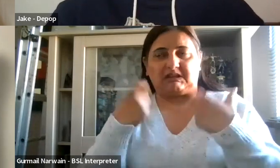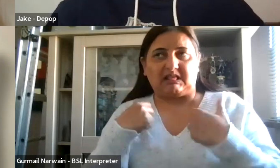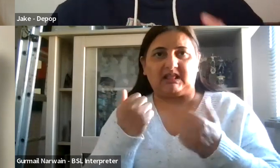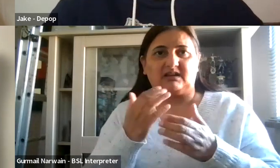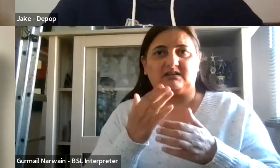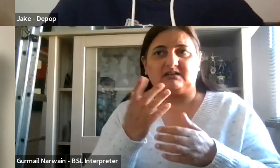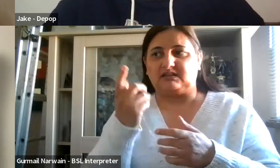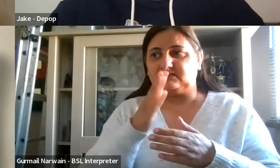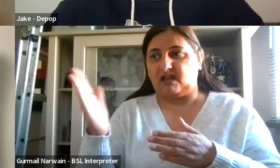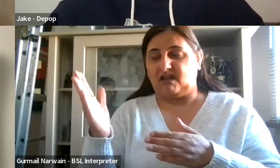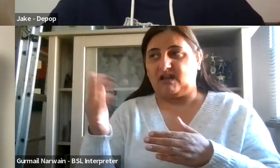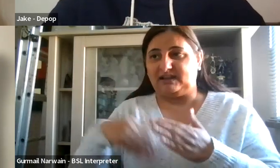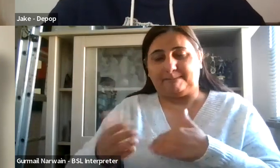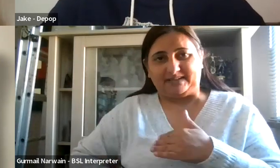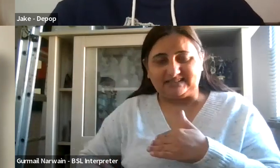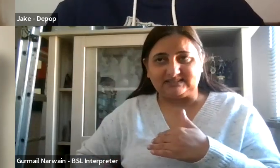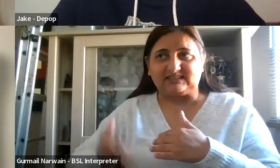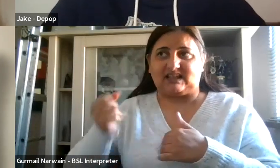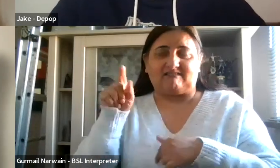in the business or on the marketing side we partnered with Tommy Hill figure for example, to help with people and legal side, managing the people in the business or, you know, on the marketing